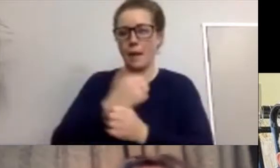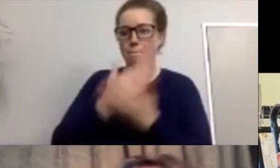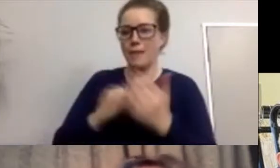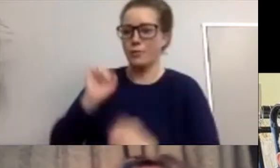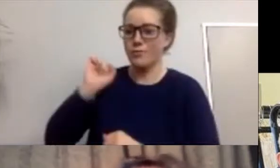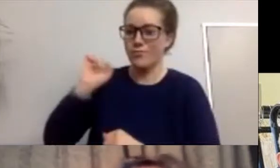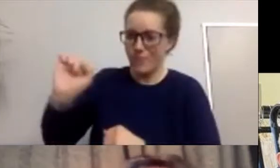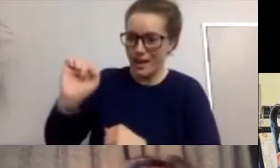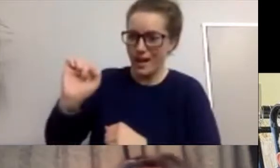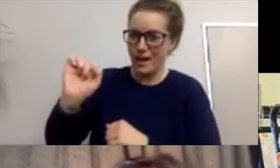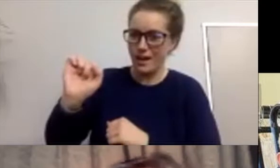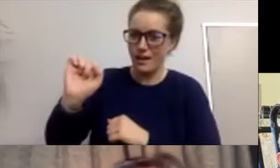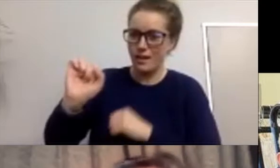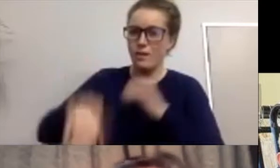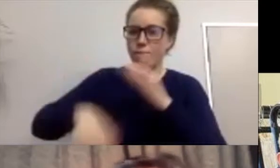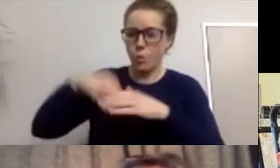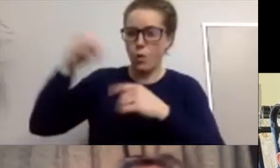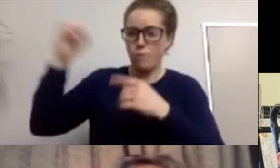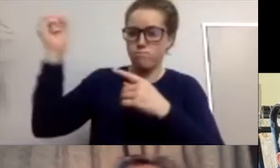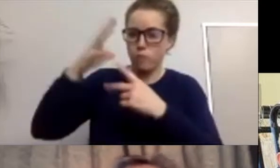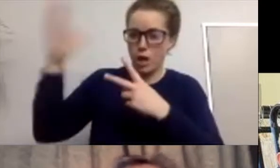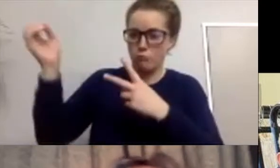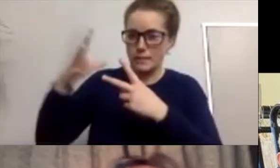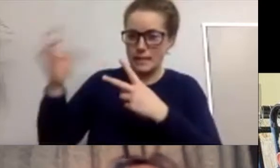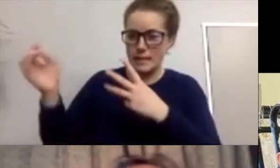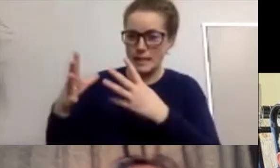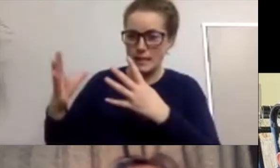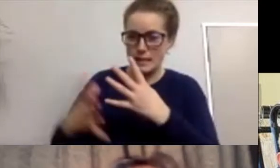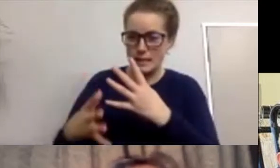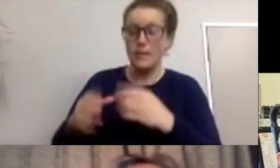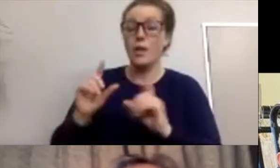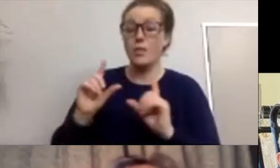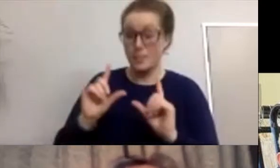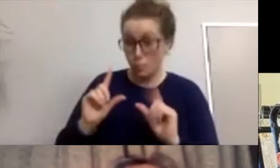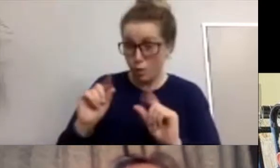priorities, and this is part of what they do. This is part of what the Royal